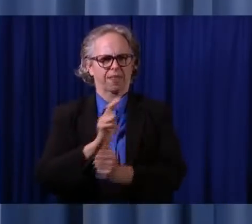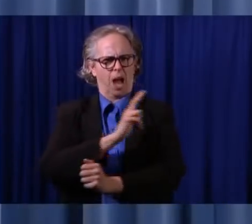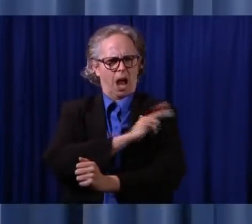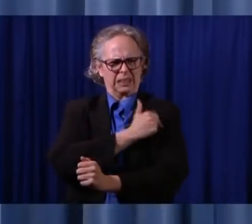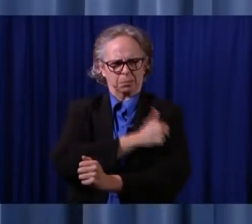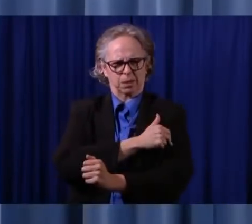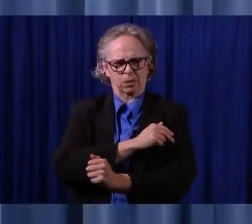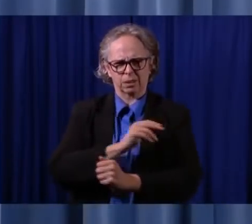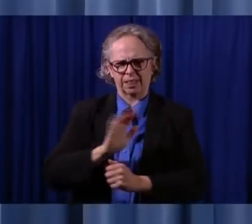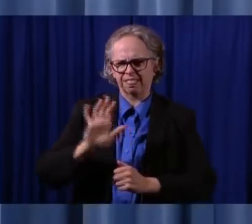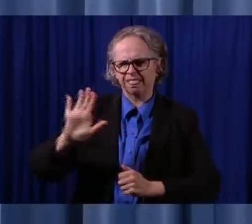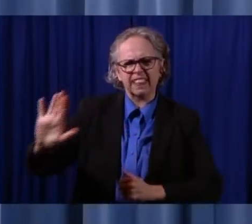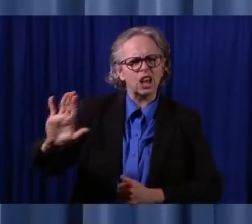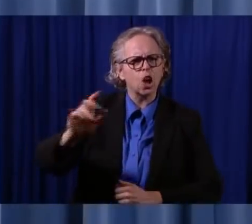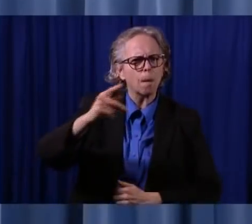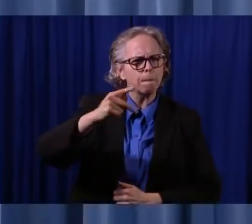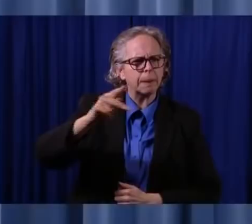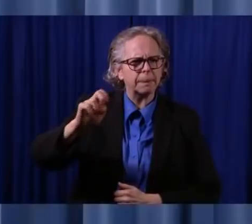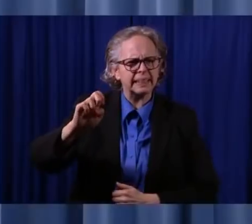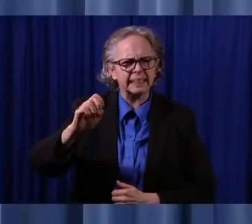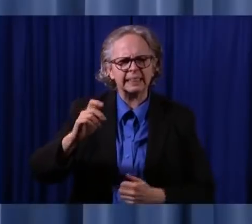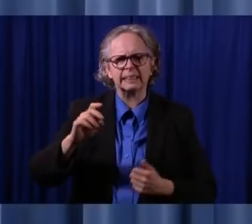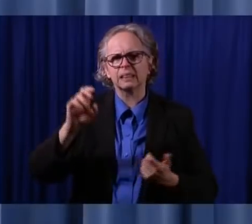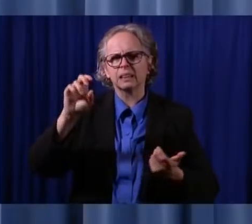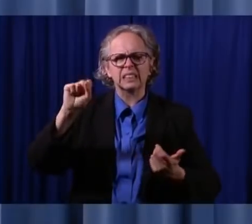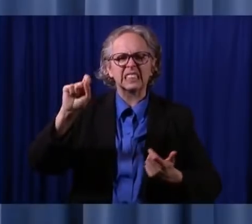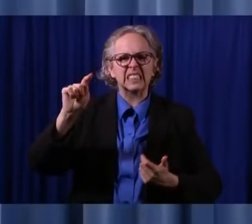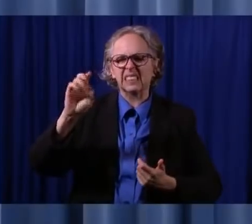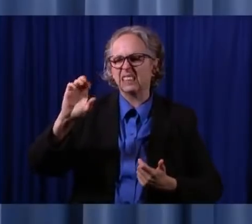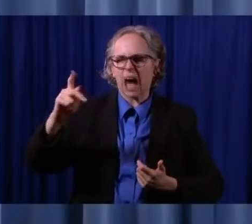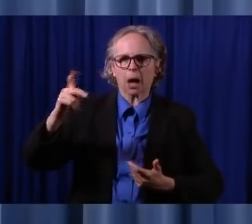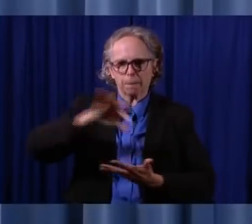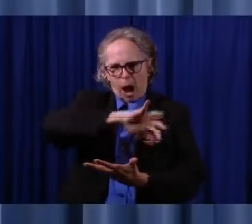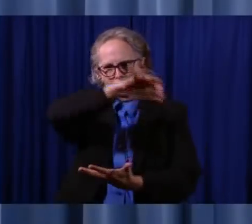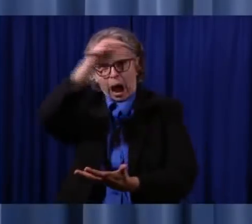GO AND BE TESTED THERE. LET ME MOVE TO AN ANNOUNCEMENT